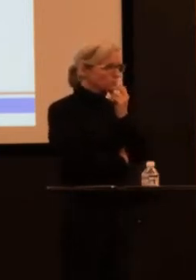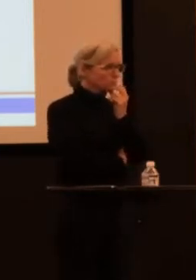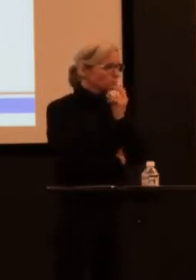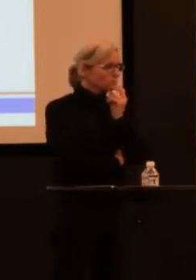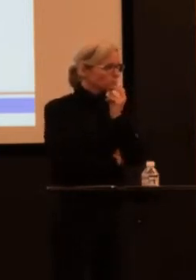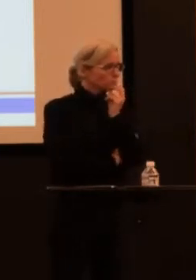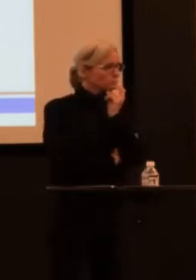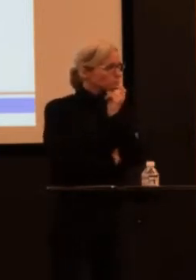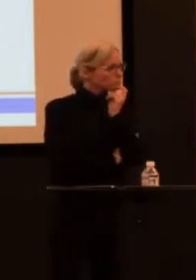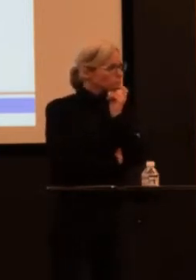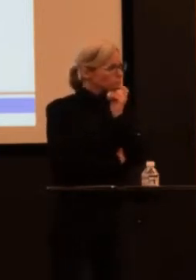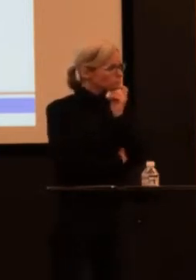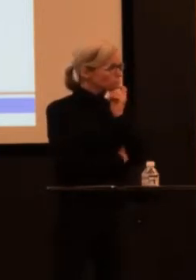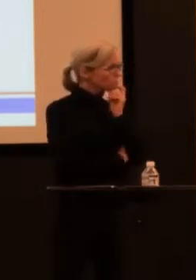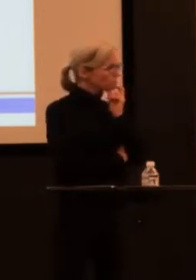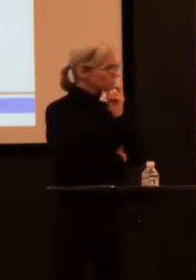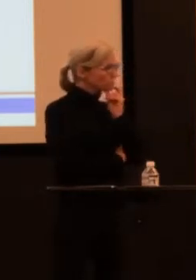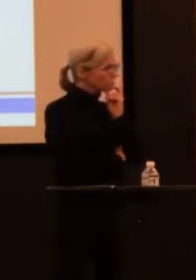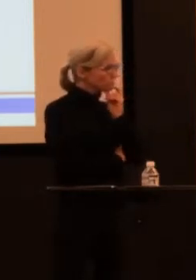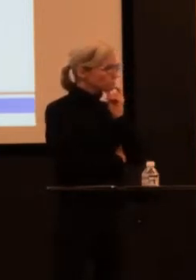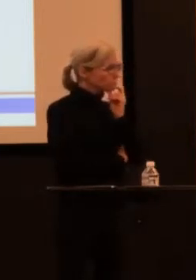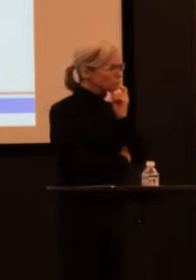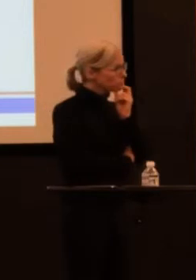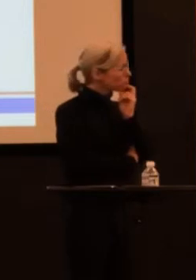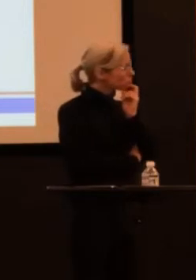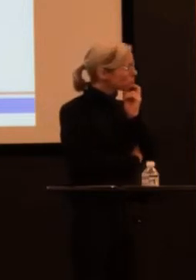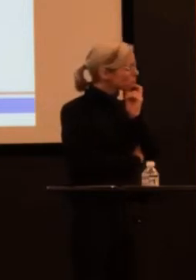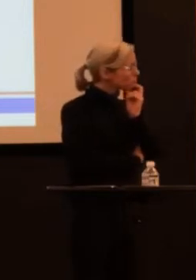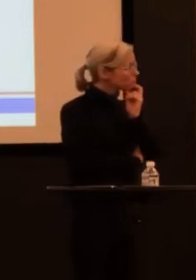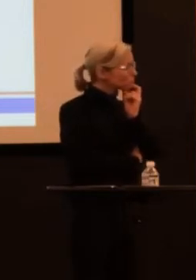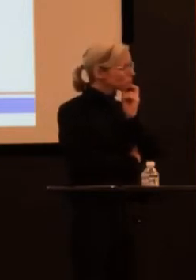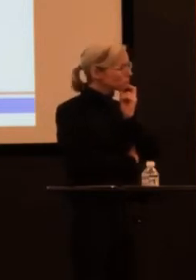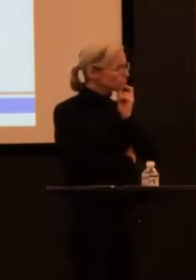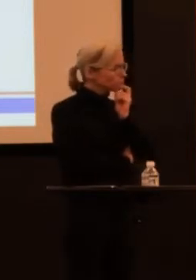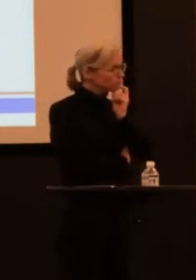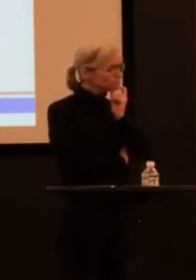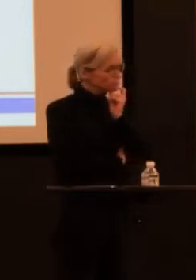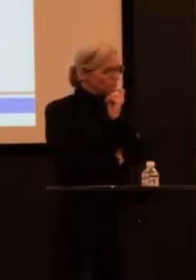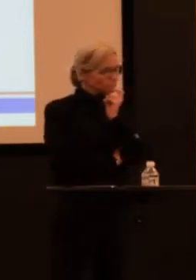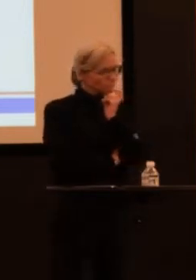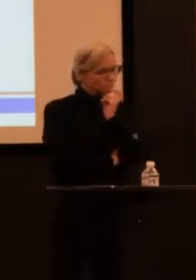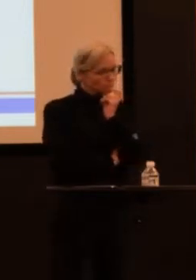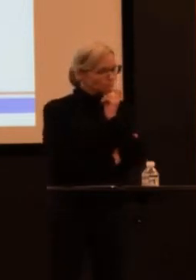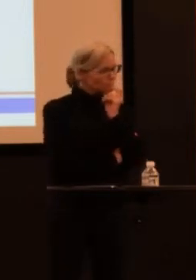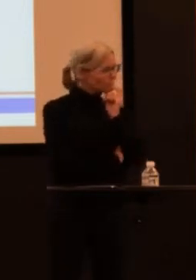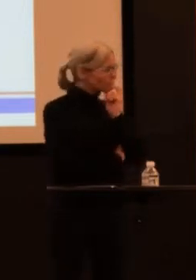does that mean it can not be patented at this point because it's already been distributed